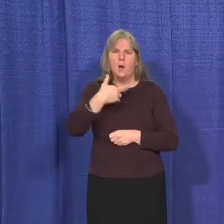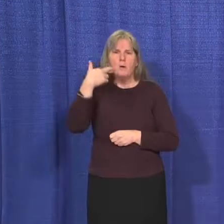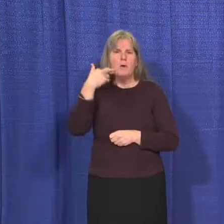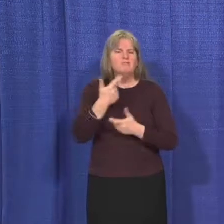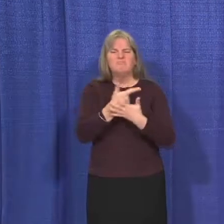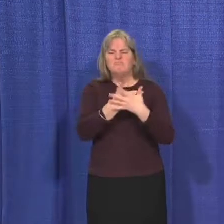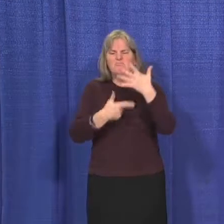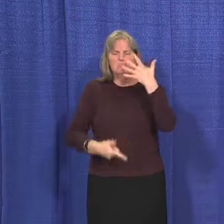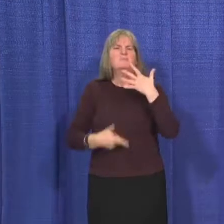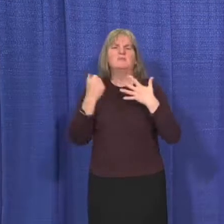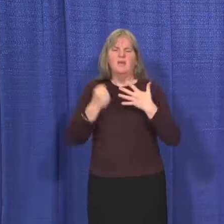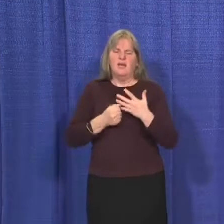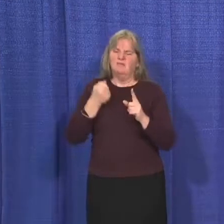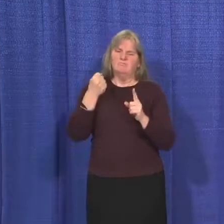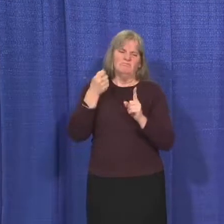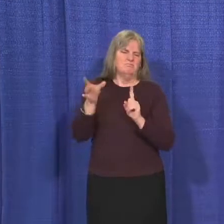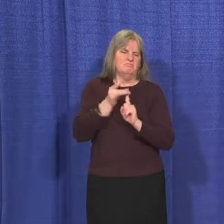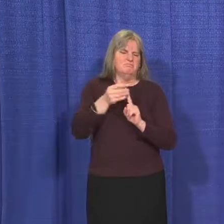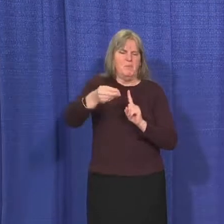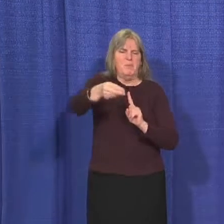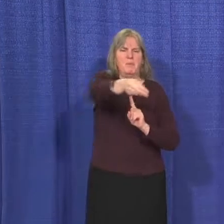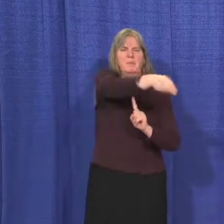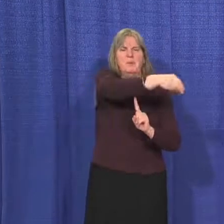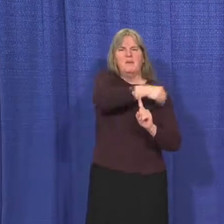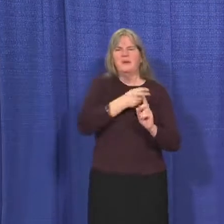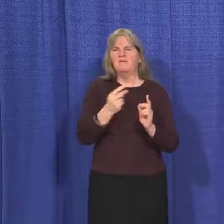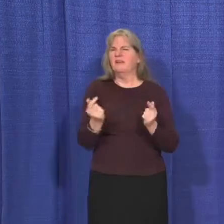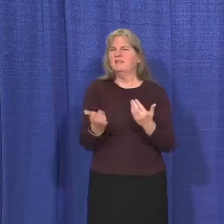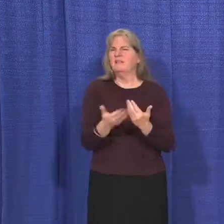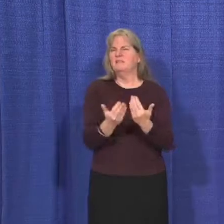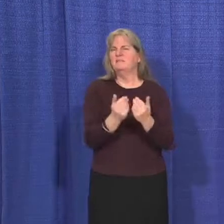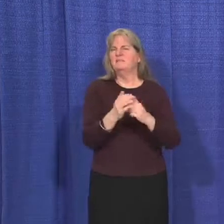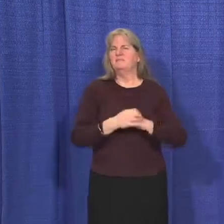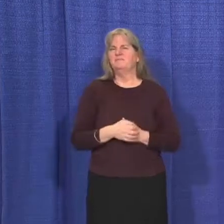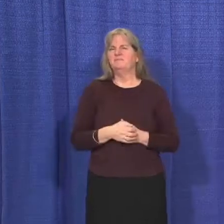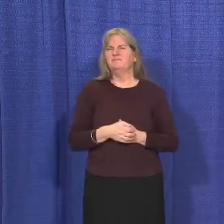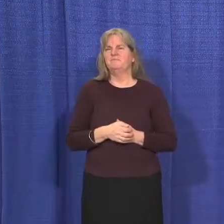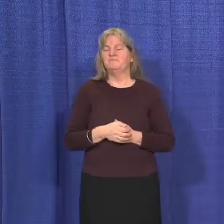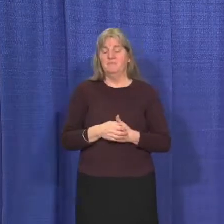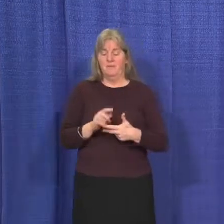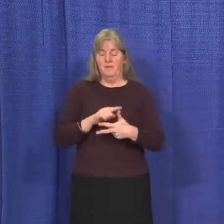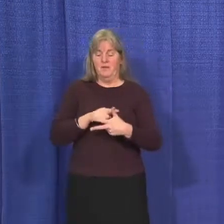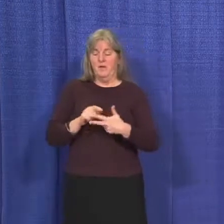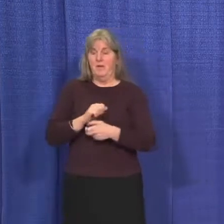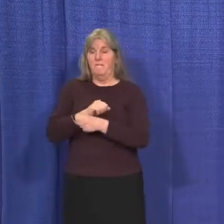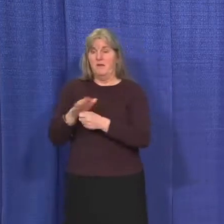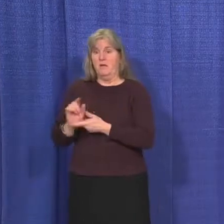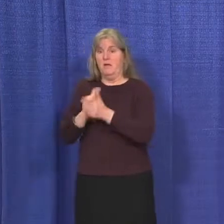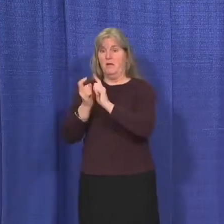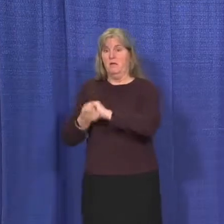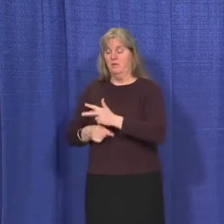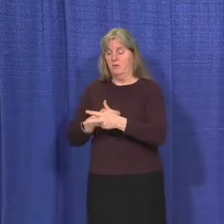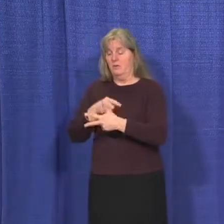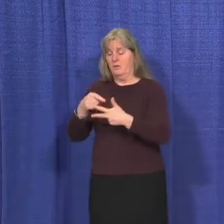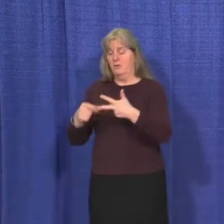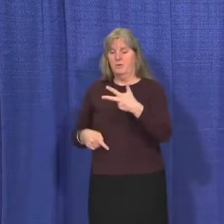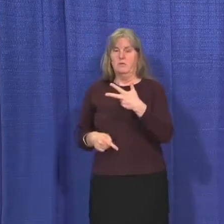settings where these variant outbreaks are occurring. All three of the current variants of concern are